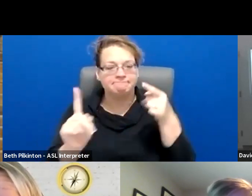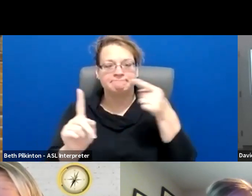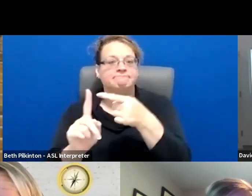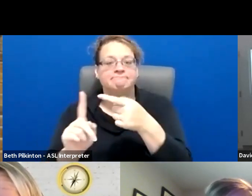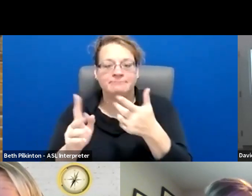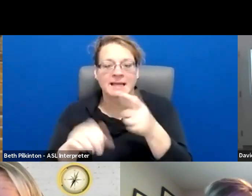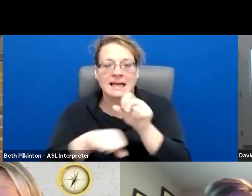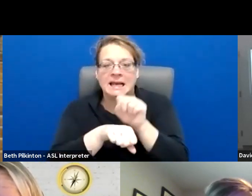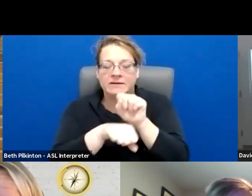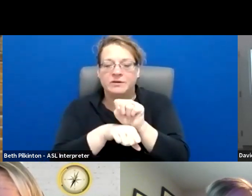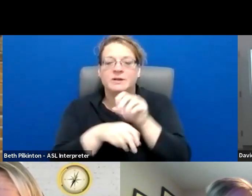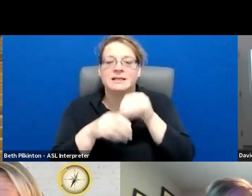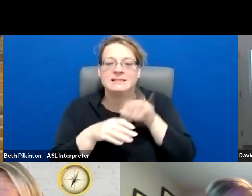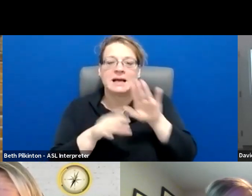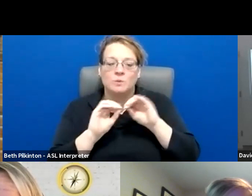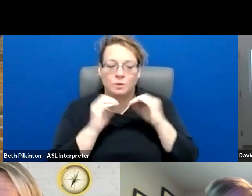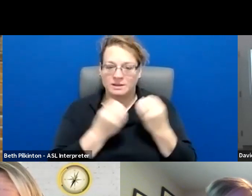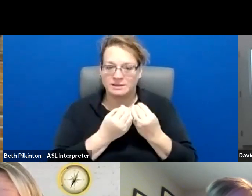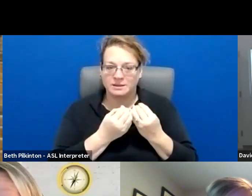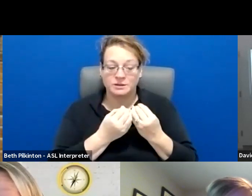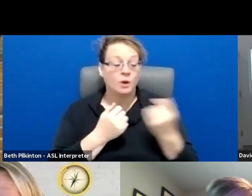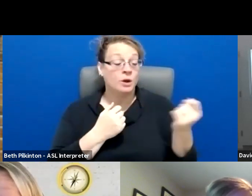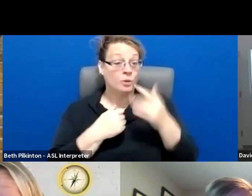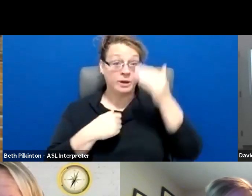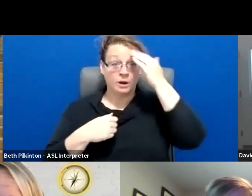I think one thing we have found successful at EY is identifying an individual to lead this initiative.